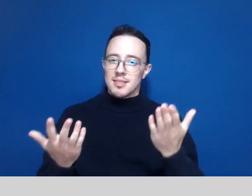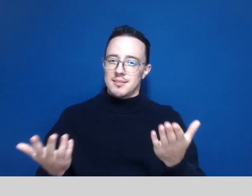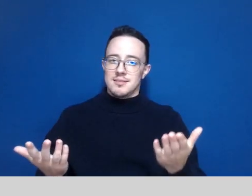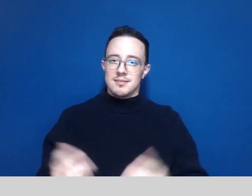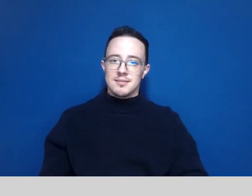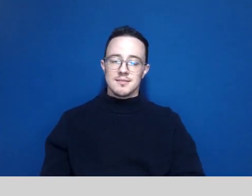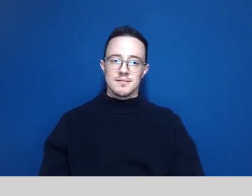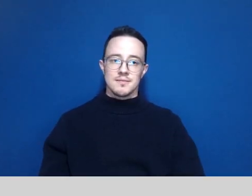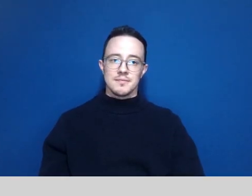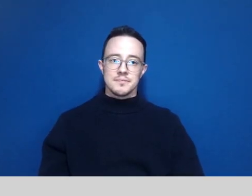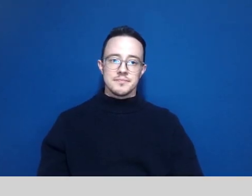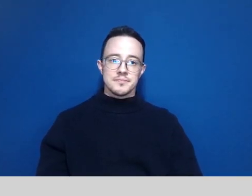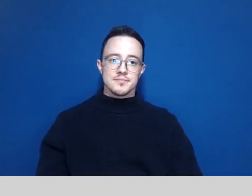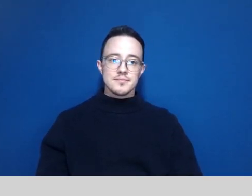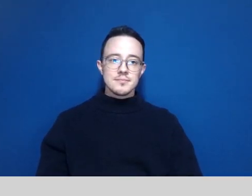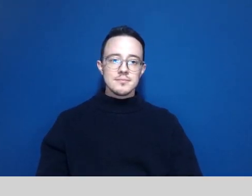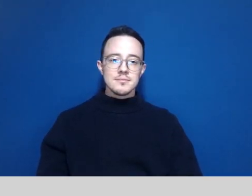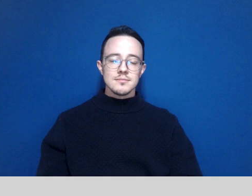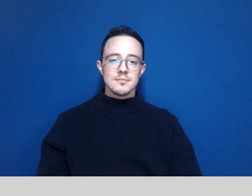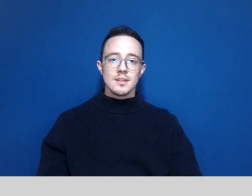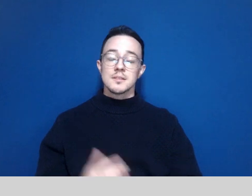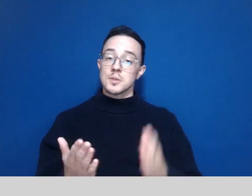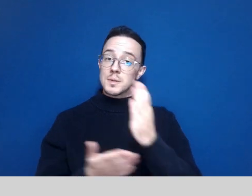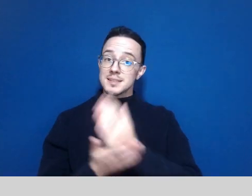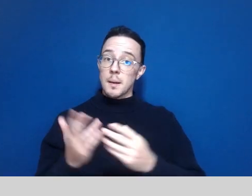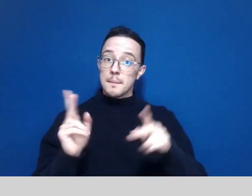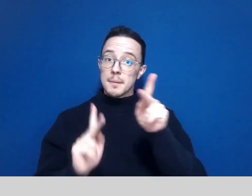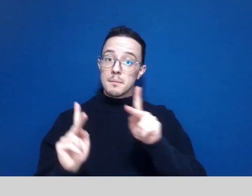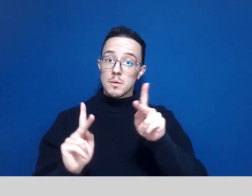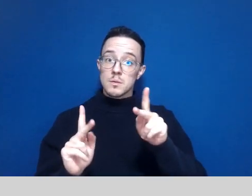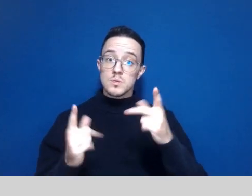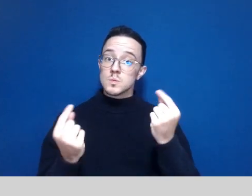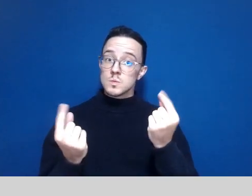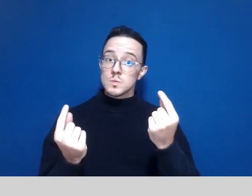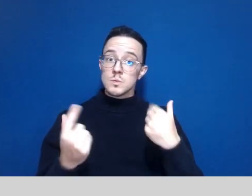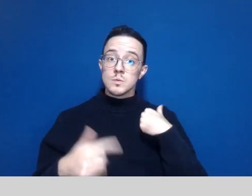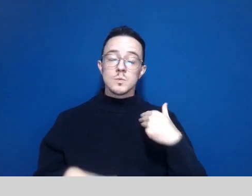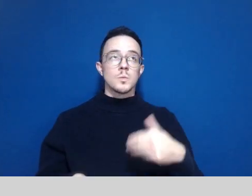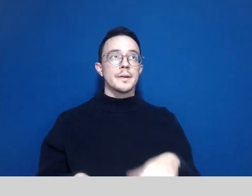I know of content creators that record their initial thoughts